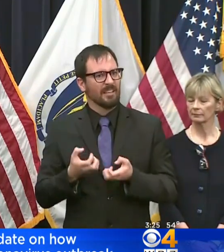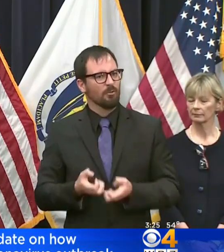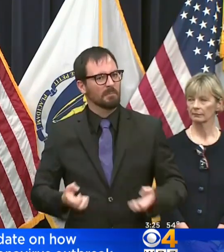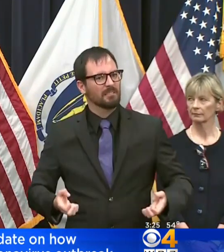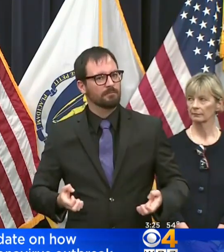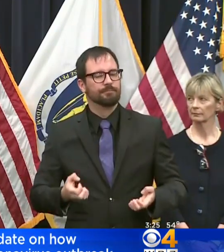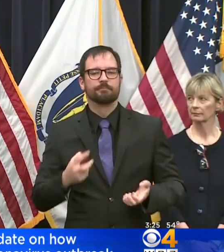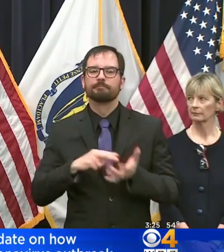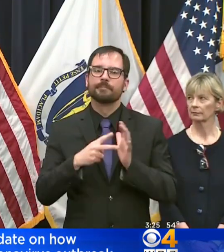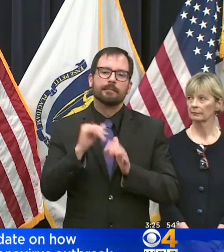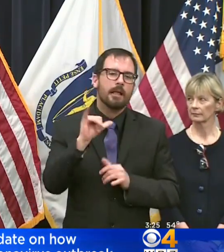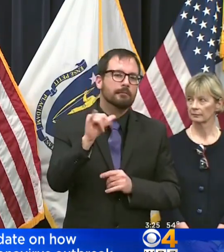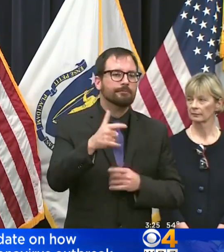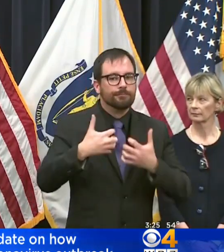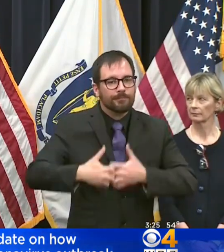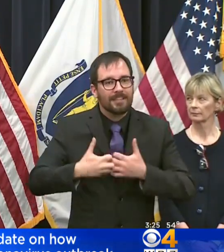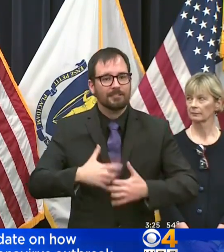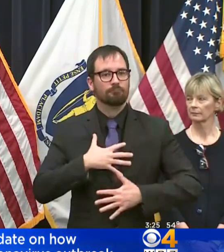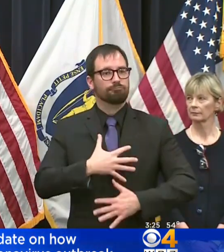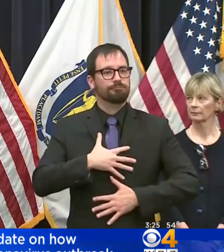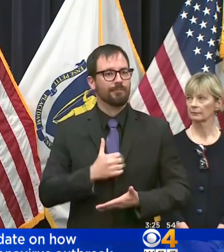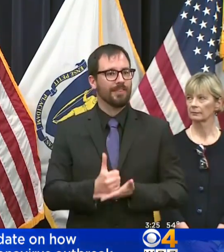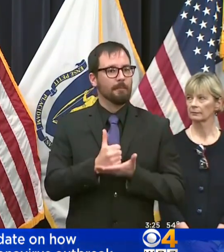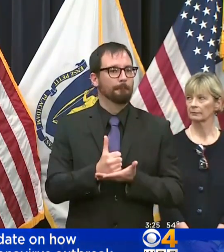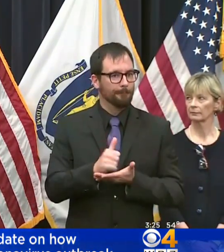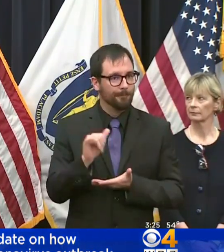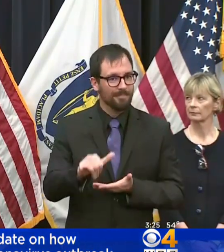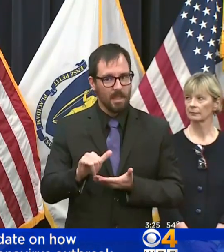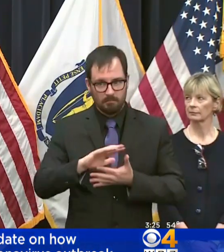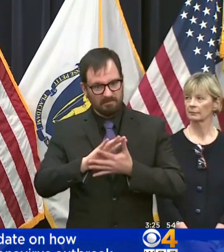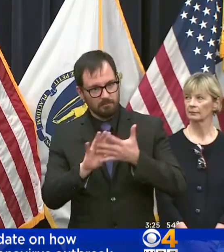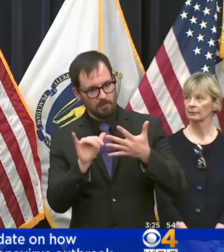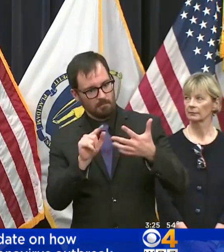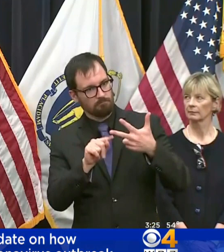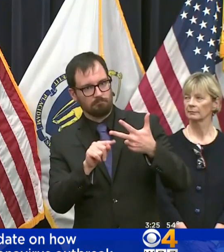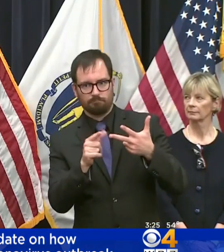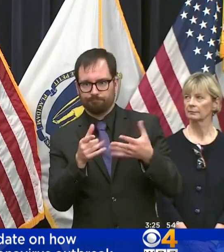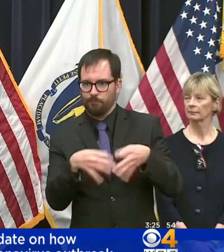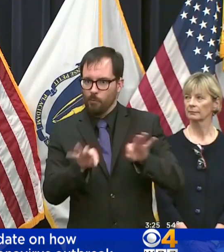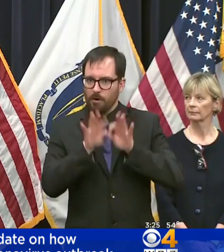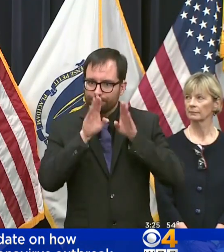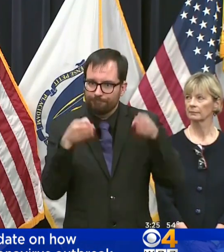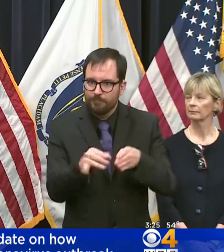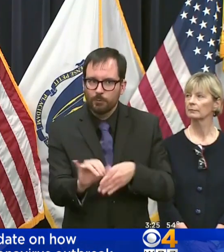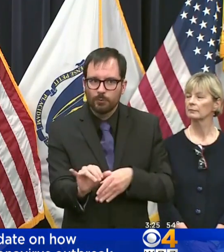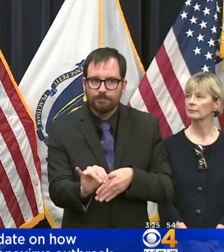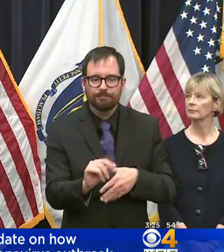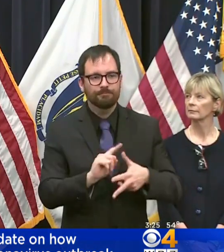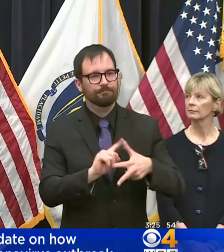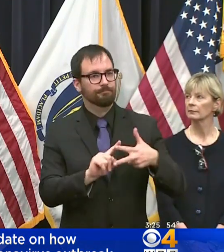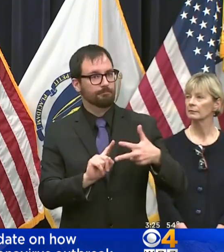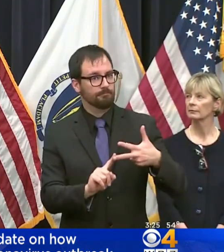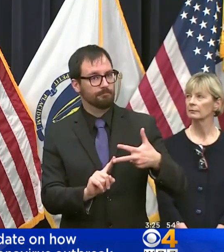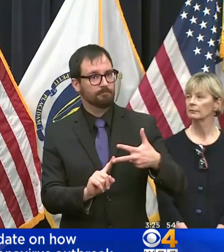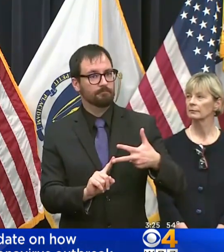THESE ARE TWO ISSUES ALONG WITH SOME OF THE OTHER ISSUES. THAT ARE ABSOLUTELY TOP OF THE